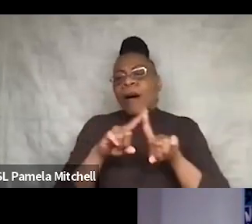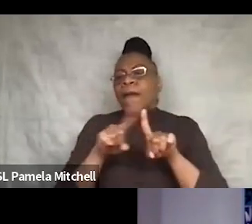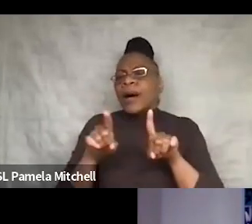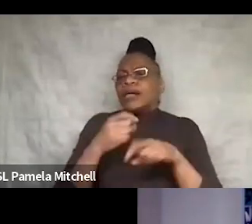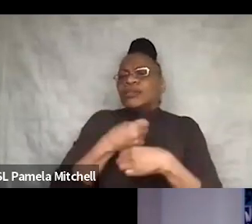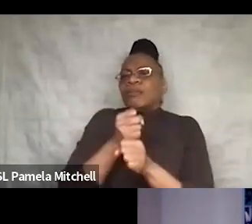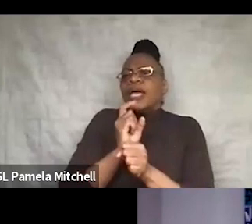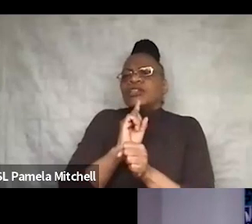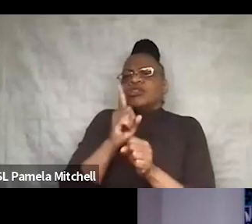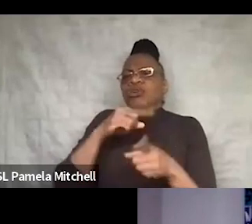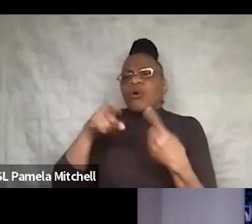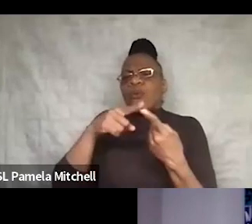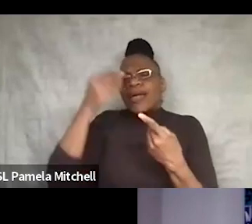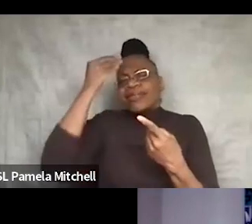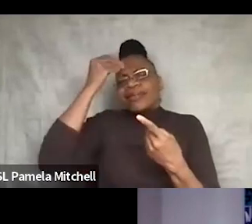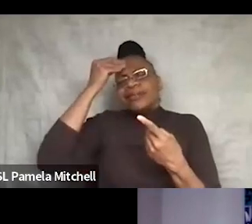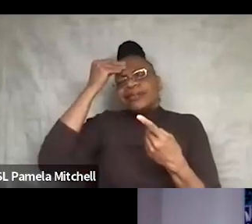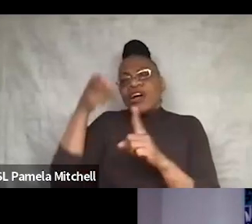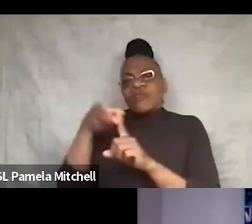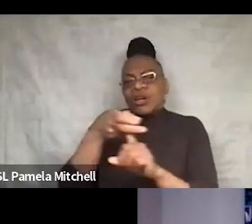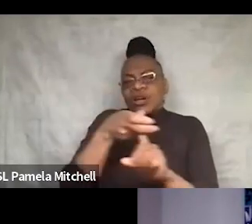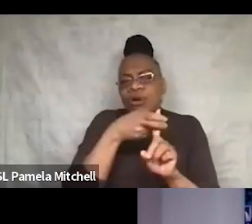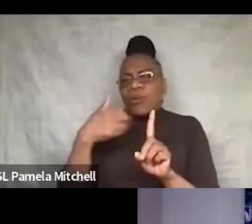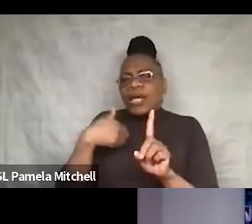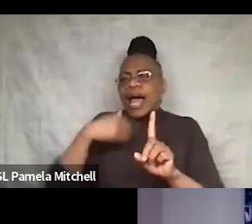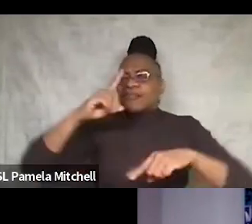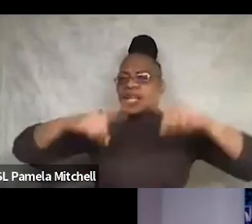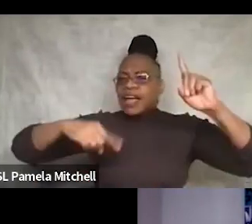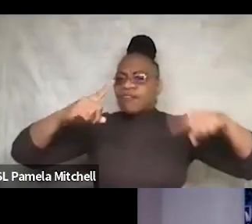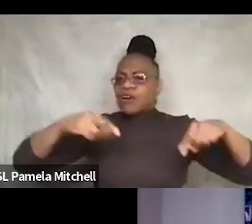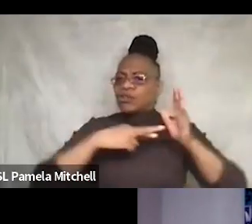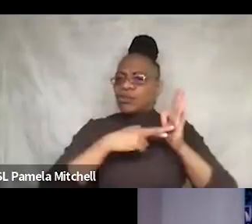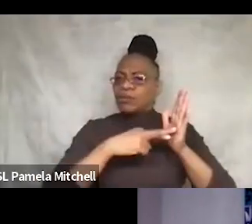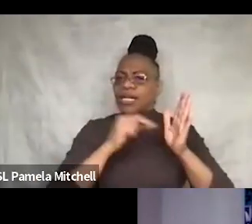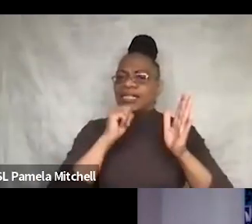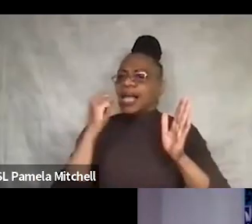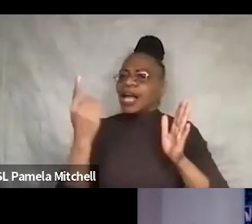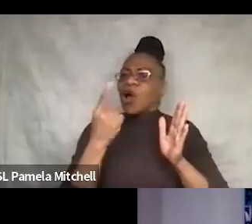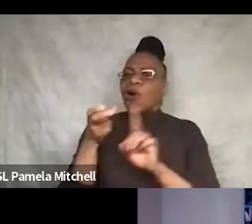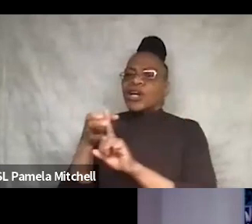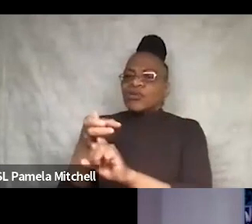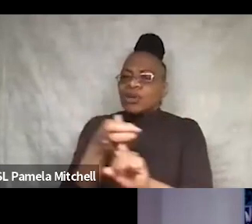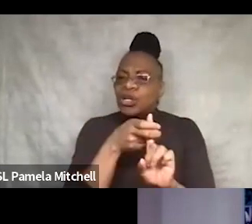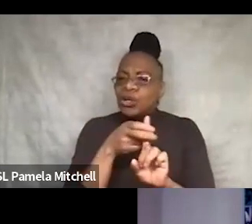recruiting, we have diverse representation, and it's not just with recruiting but also retaining.